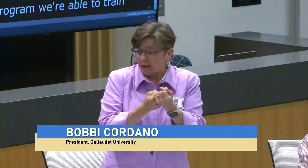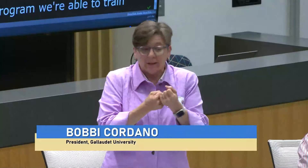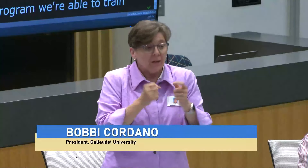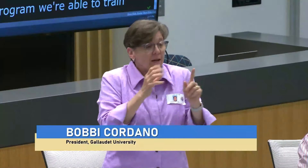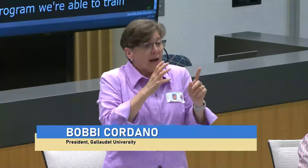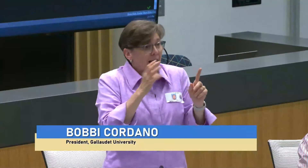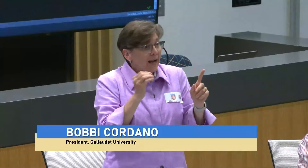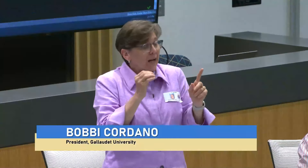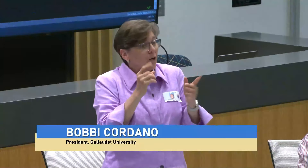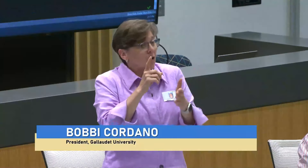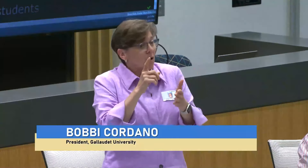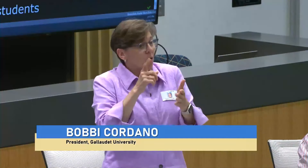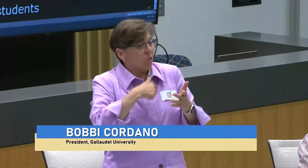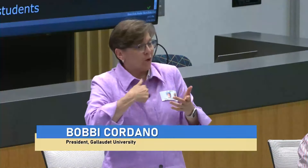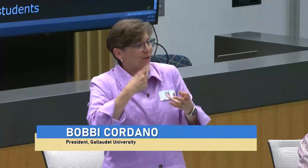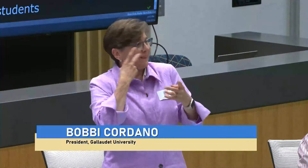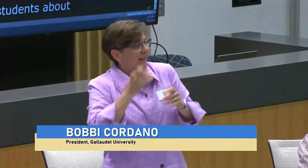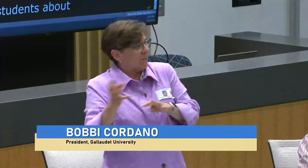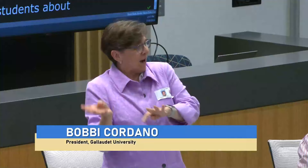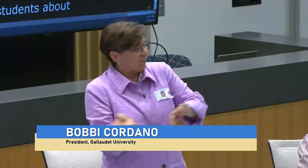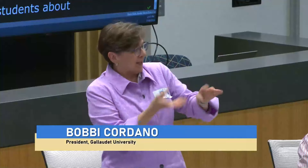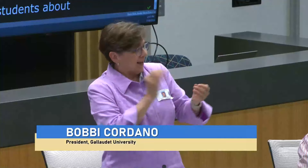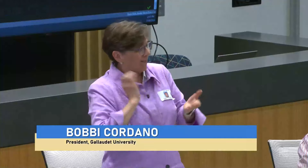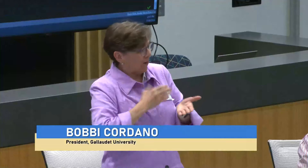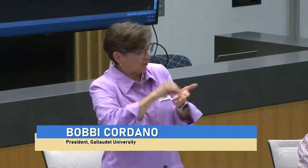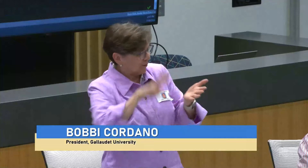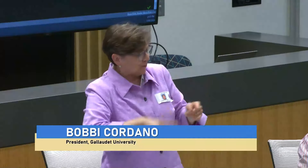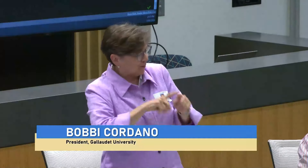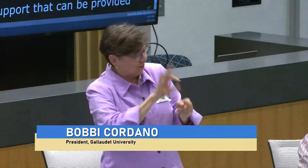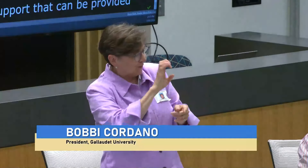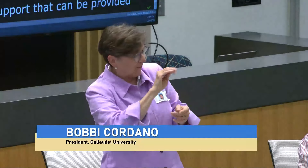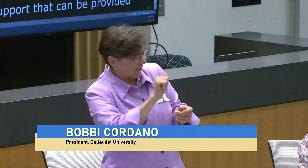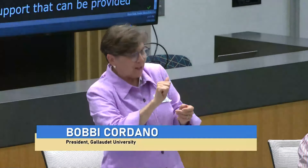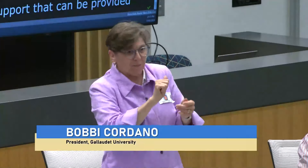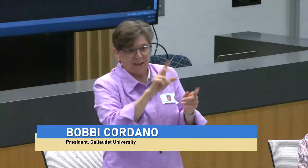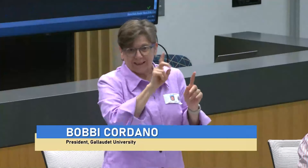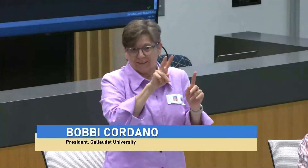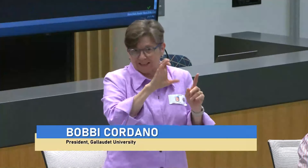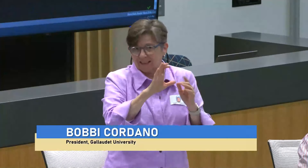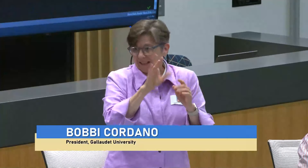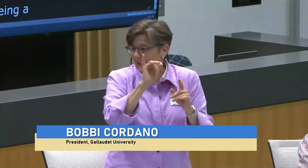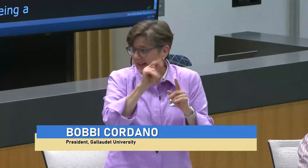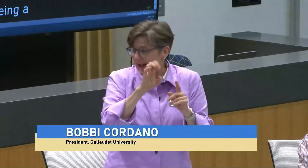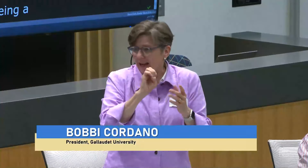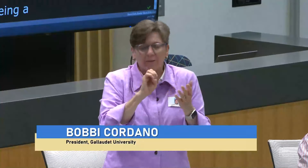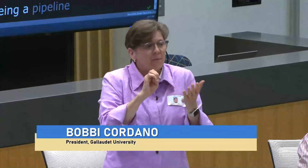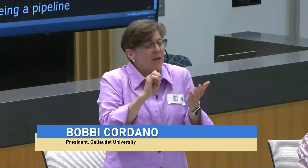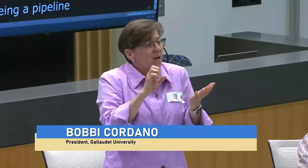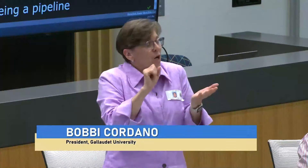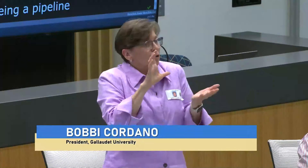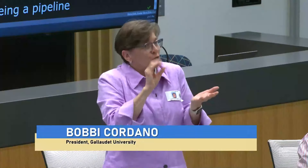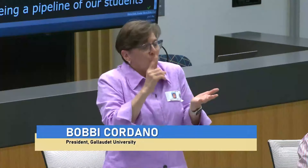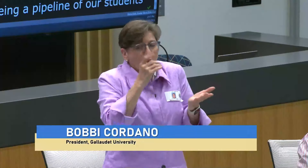OUR PROGRAMS. IT'S A MASTER'S IN INTERNATIONAL DEVELOPMENT. AND IN THAT PROGRAM WE'RE ABLE TO TRAIN AND EDUCATE THE STUDENTS ABOUT DISASTER